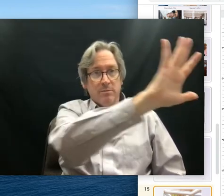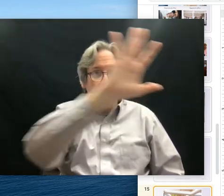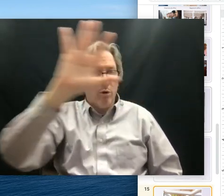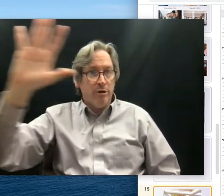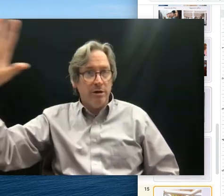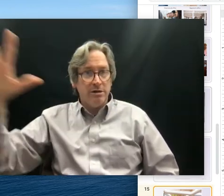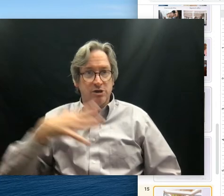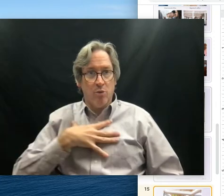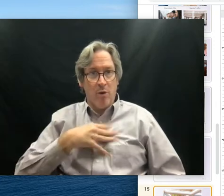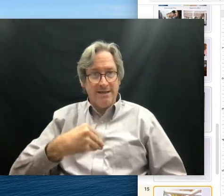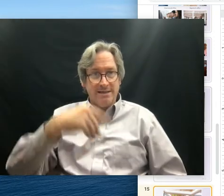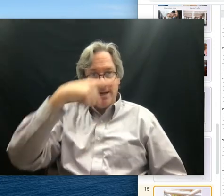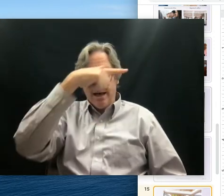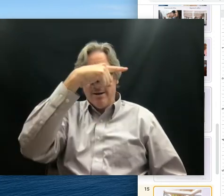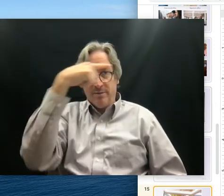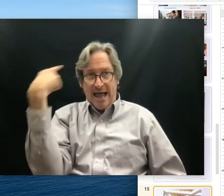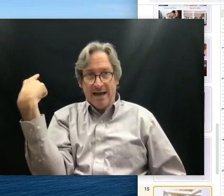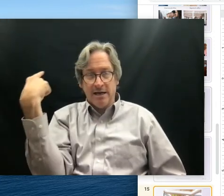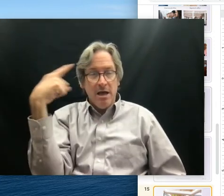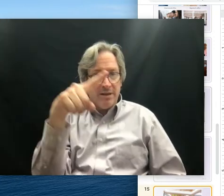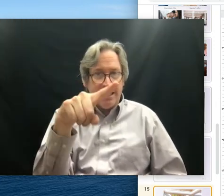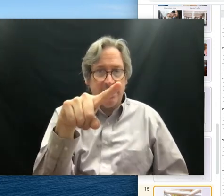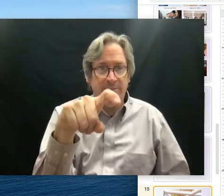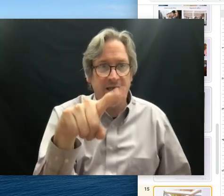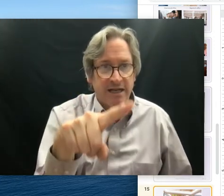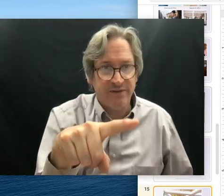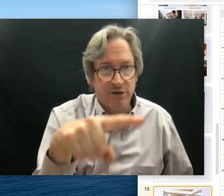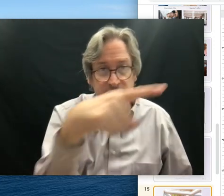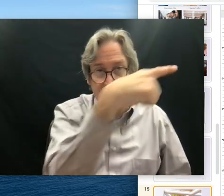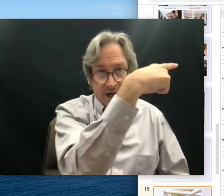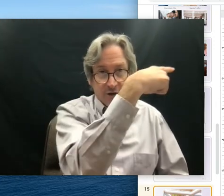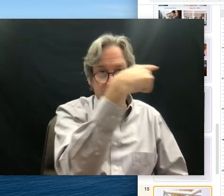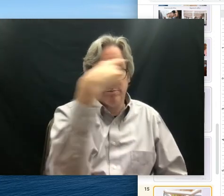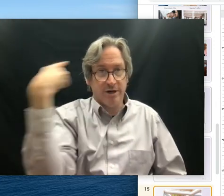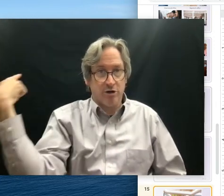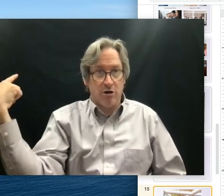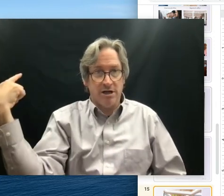board so white and black black keep the index finger straight and you just bring it across